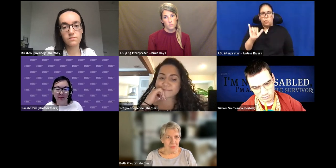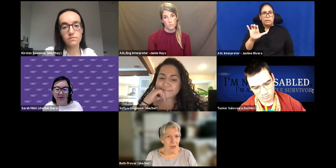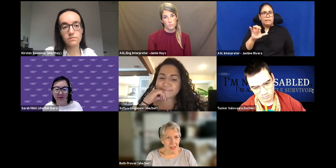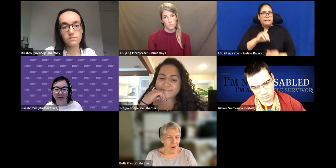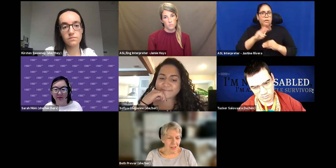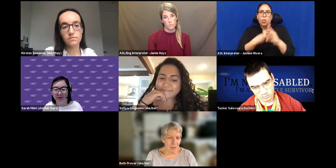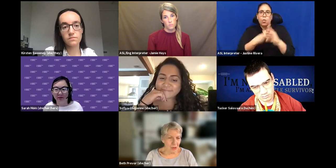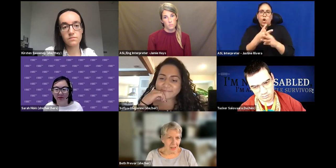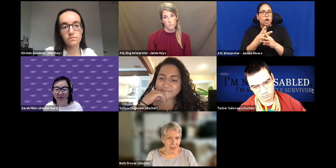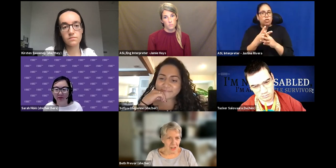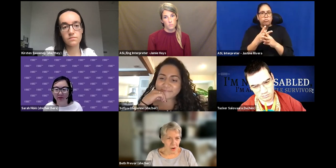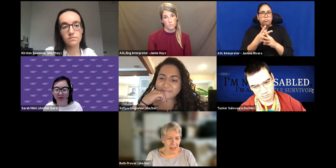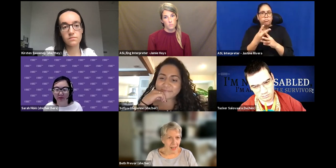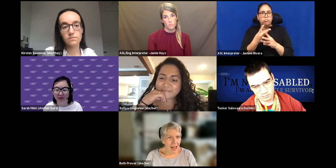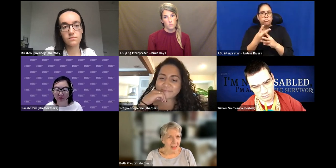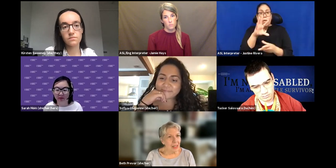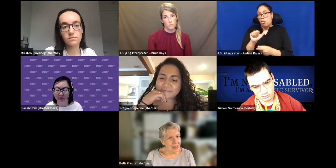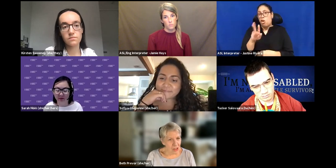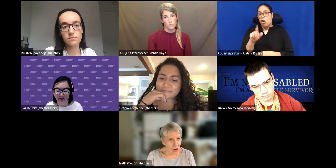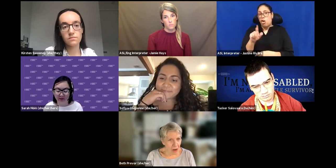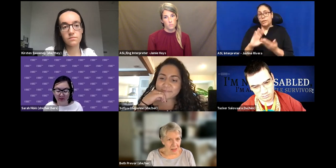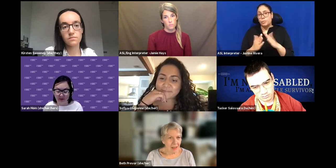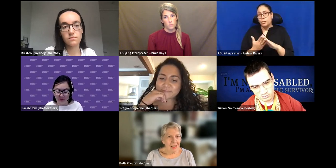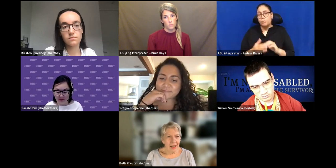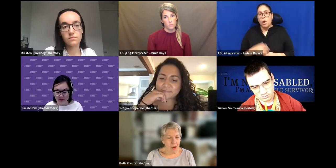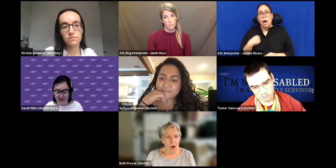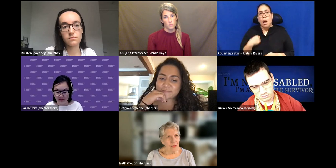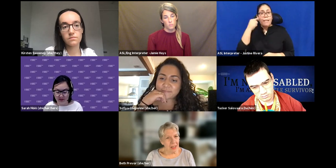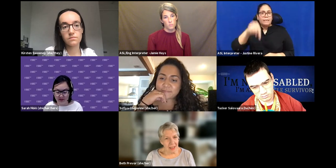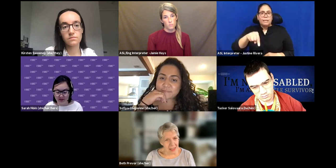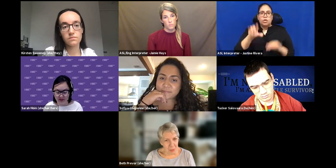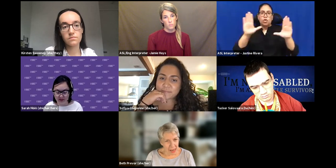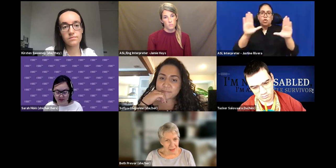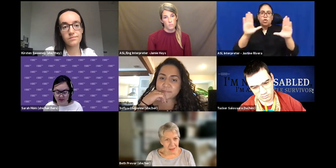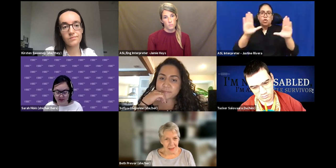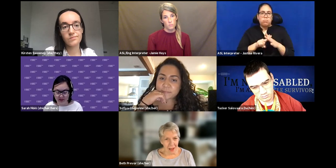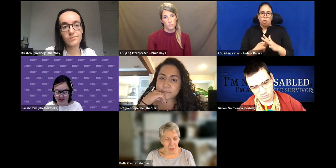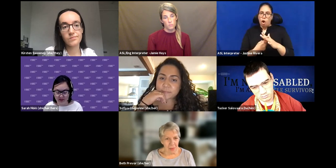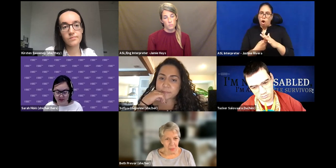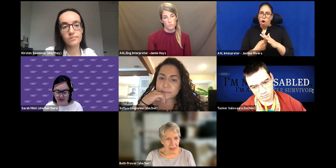with the arts community. So I think it's a start, you know, hopefully it expands. But